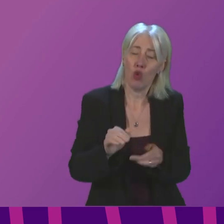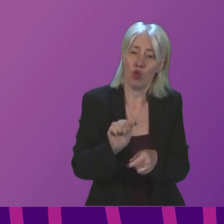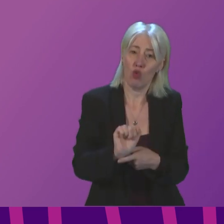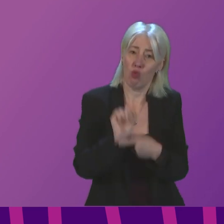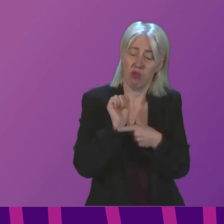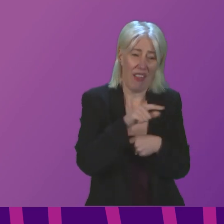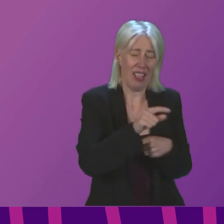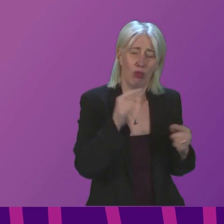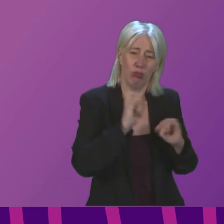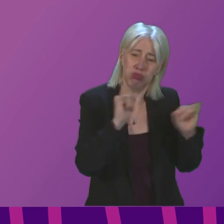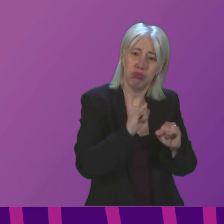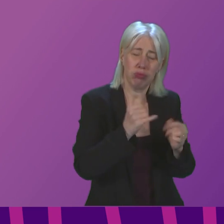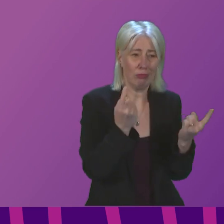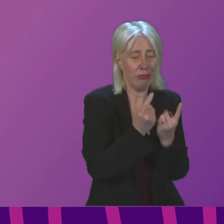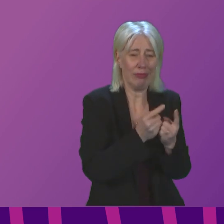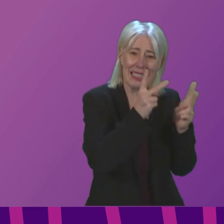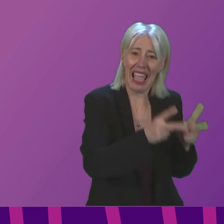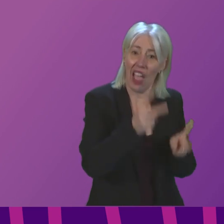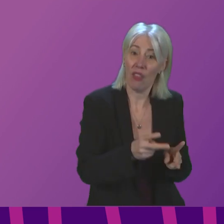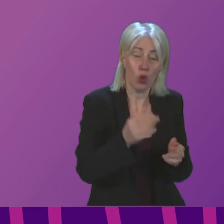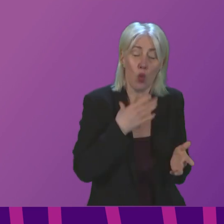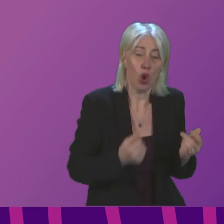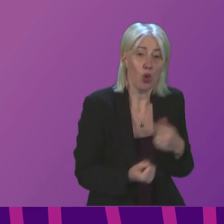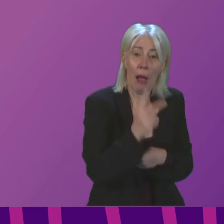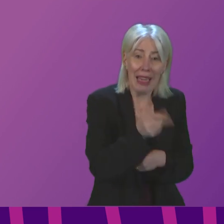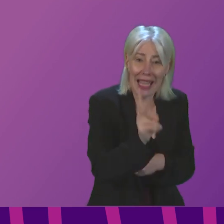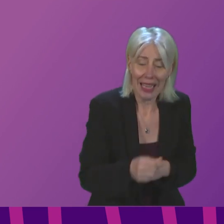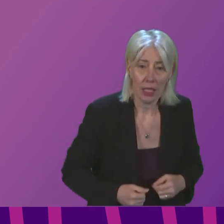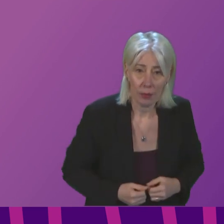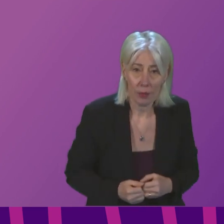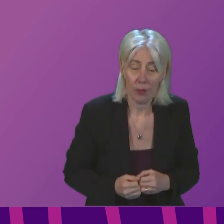from happening again?